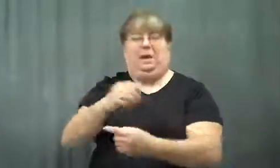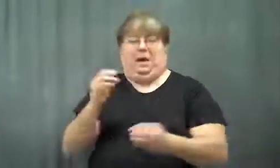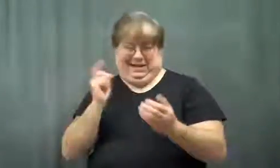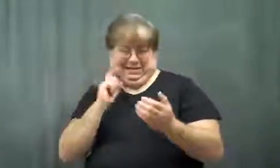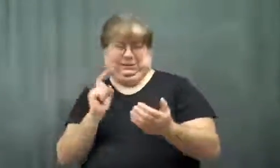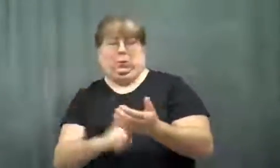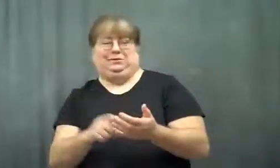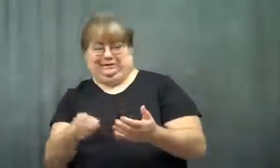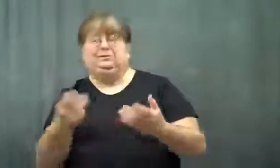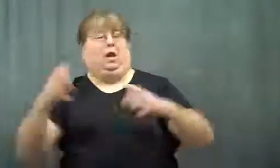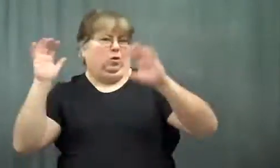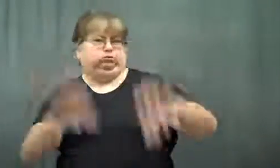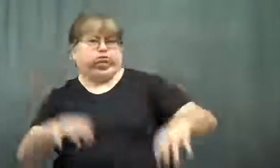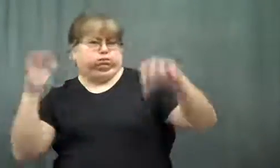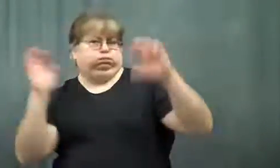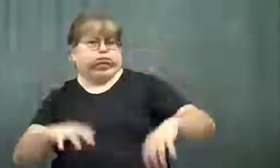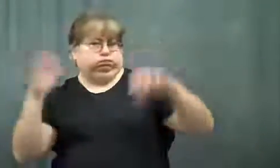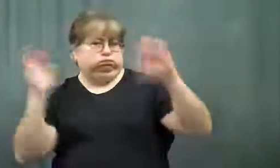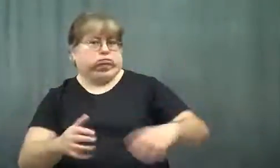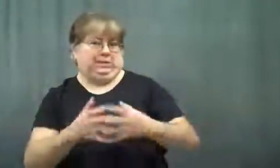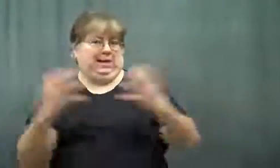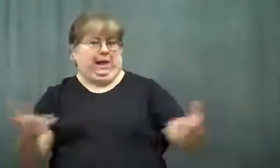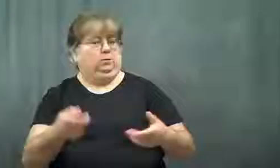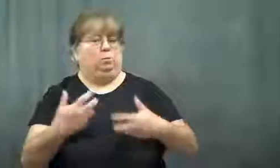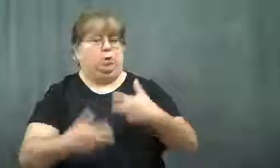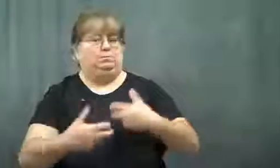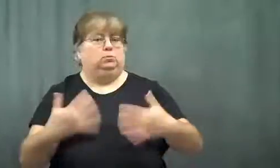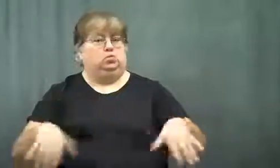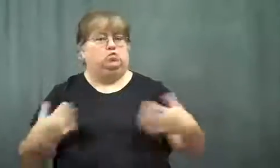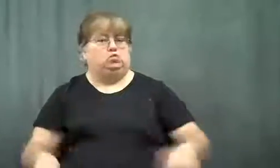There is a lot of rain, which is a problem with these storms.